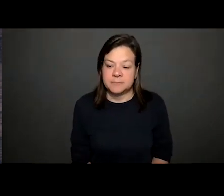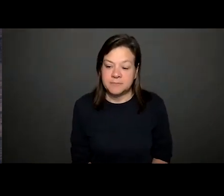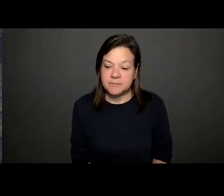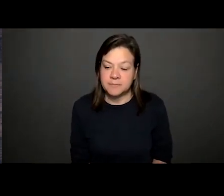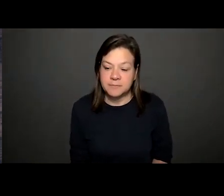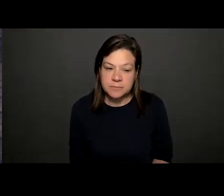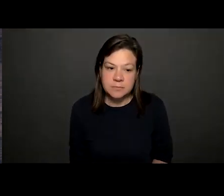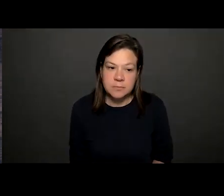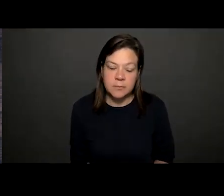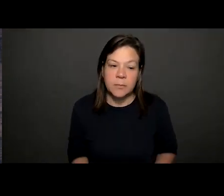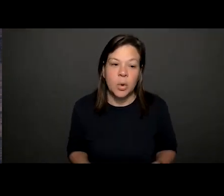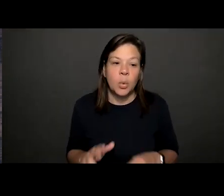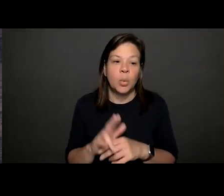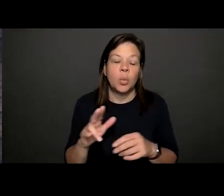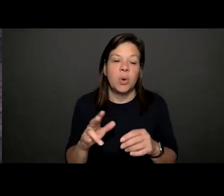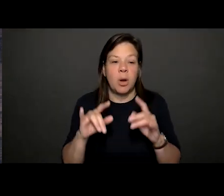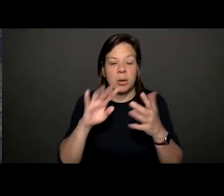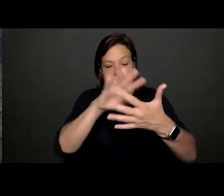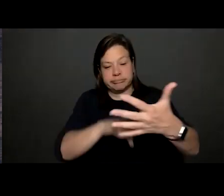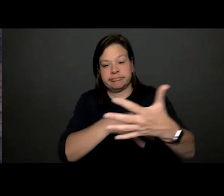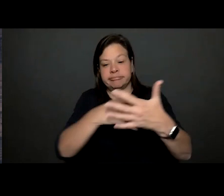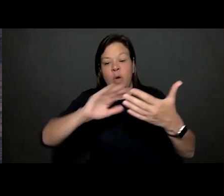AND CLICK ON CRM HERE.